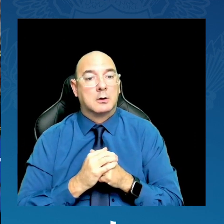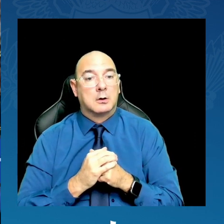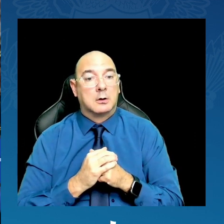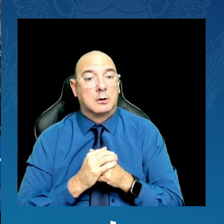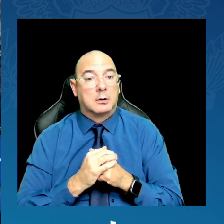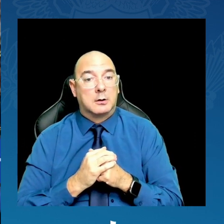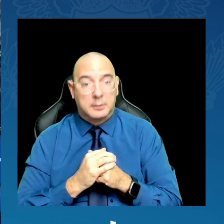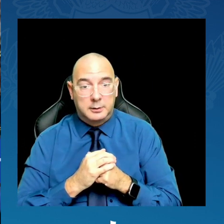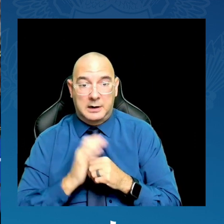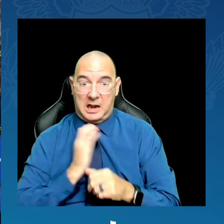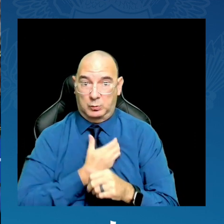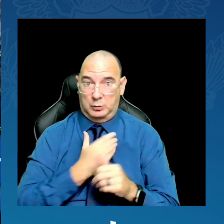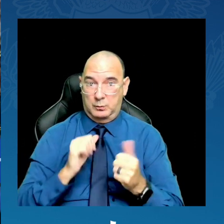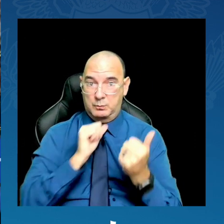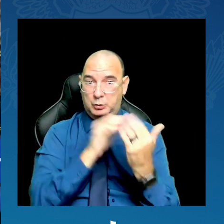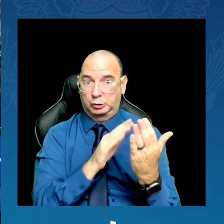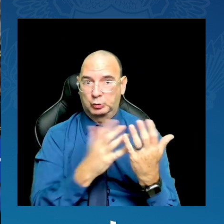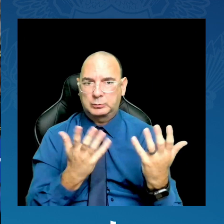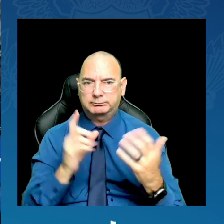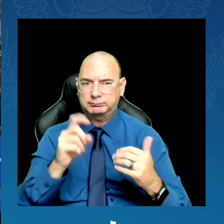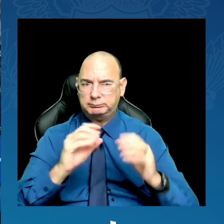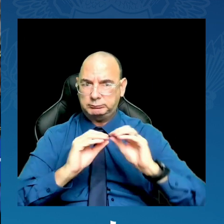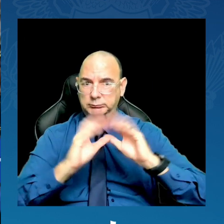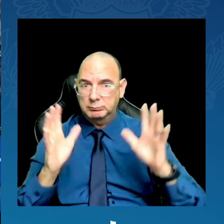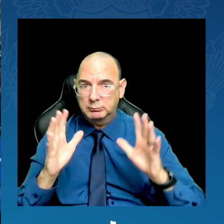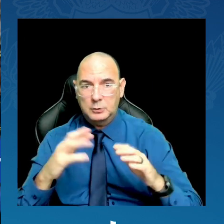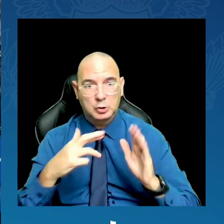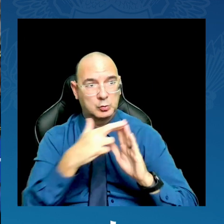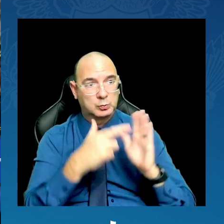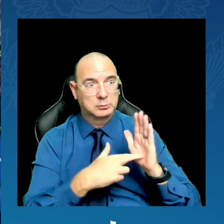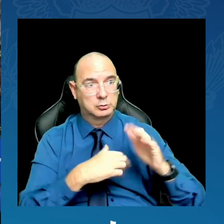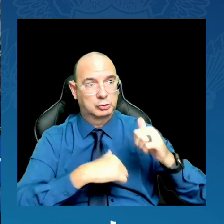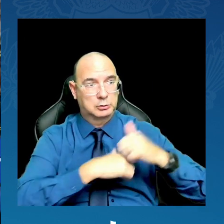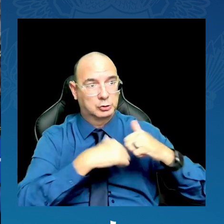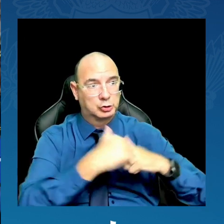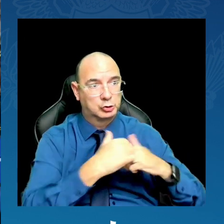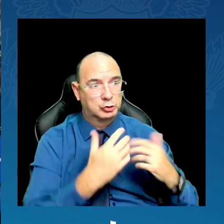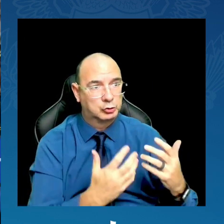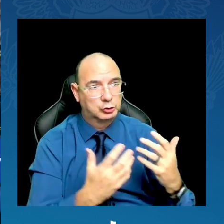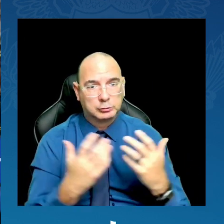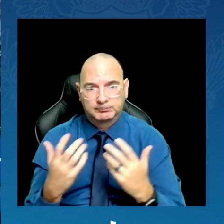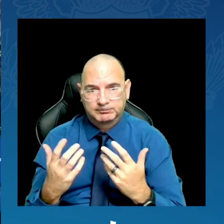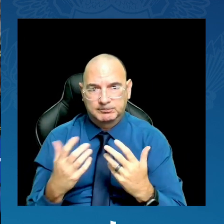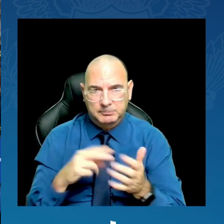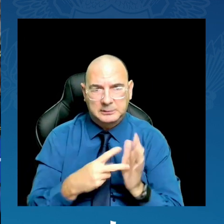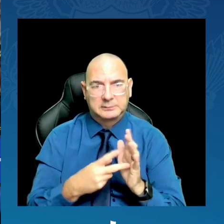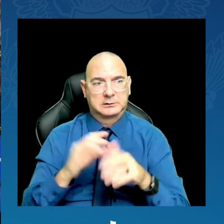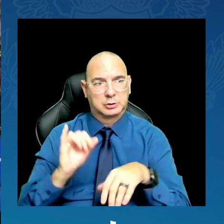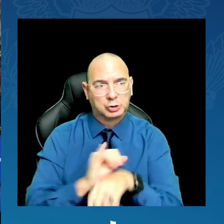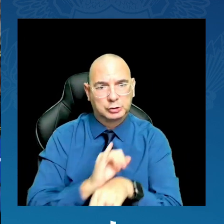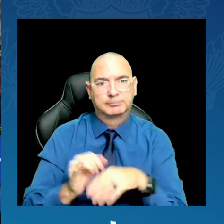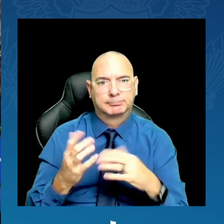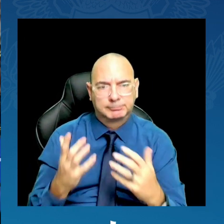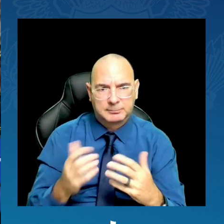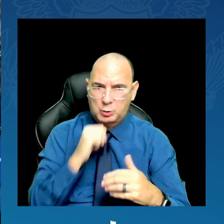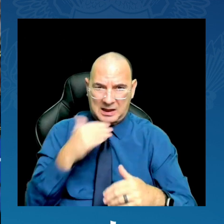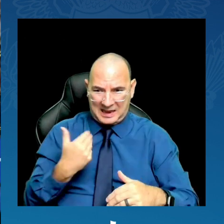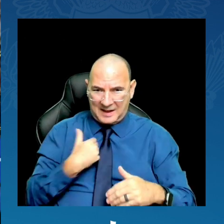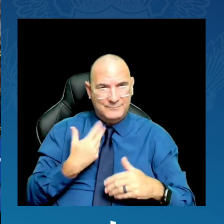to be fully transparent so that the industry has neither the obligation nor the opportunity to give forum shopping for authorization,